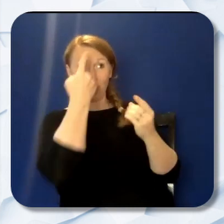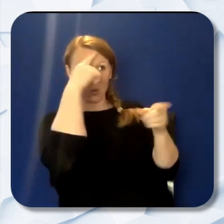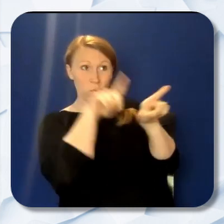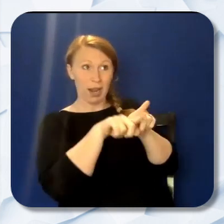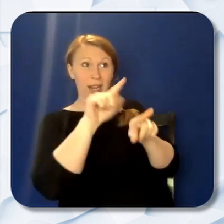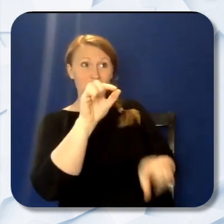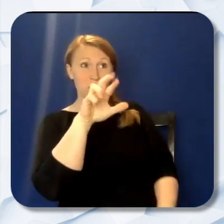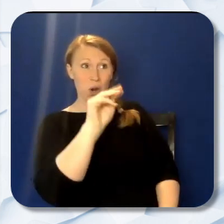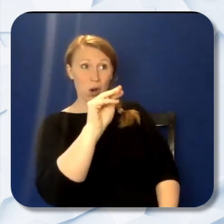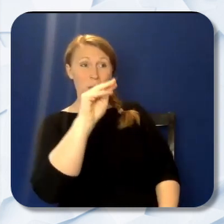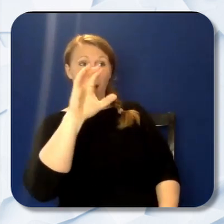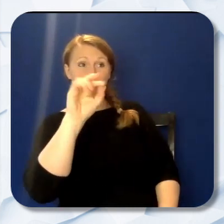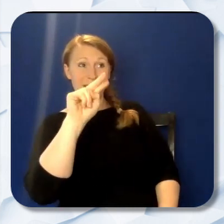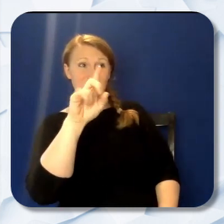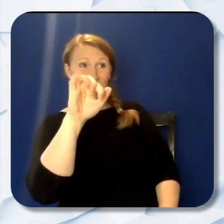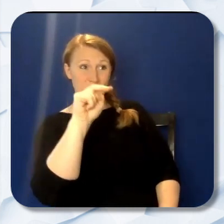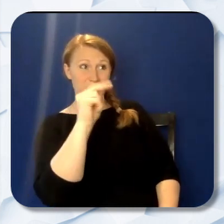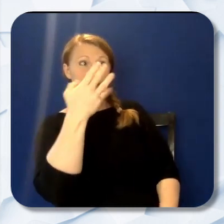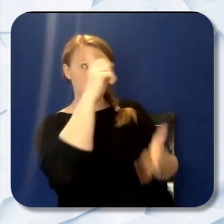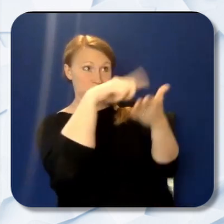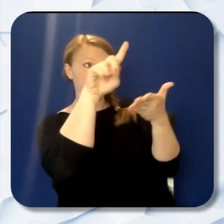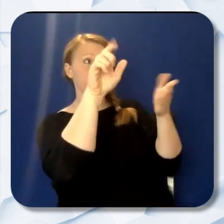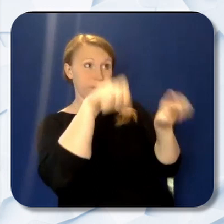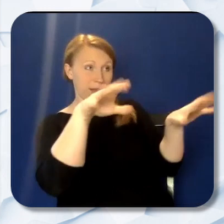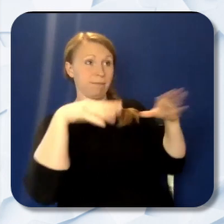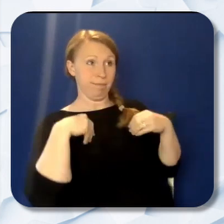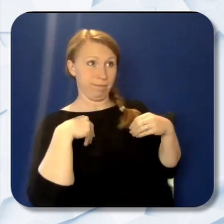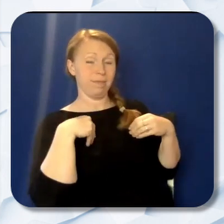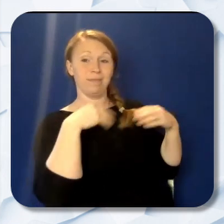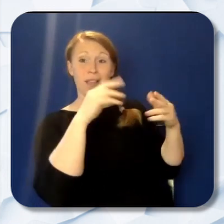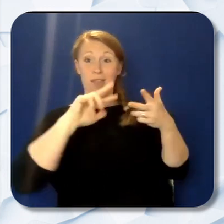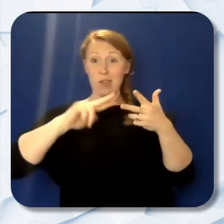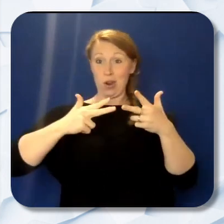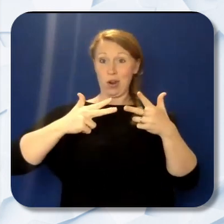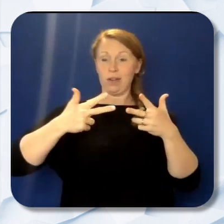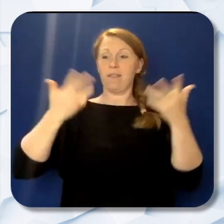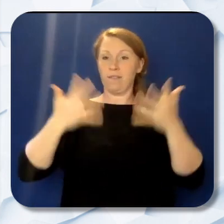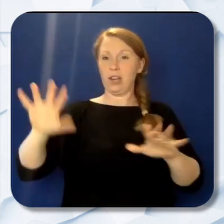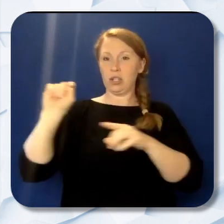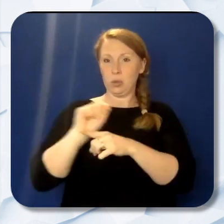and then take a training and CDPH offers a free training video online available